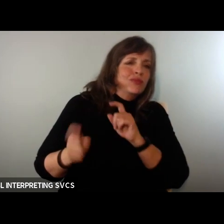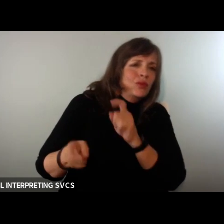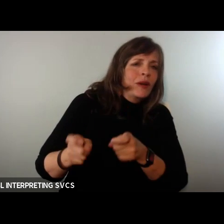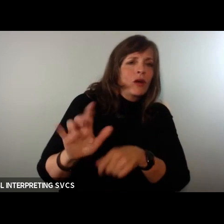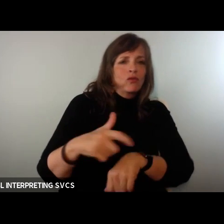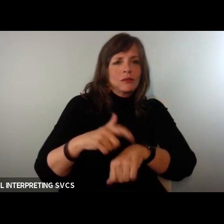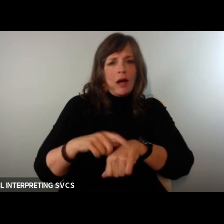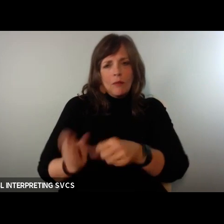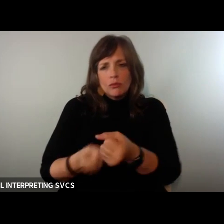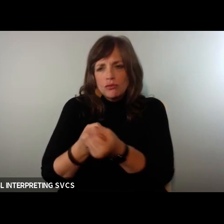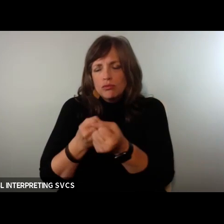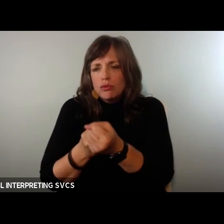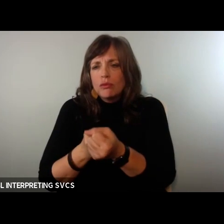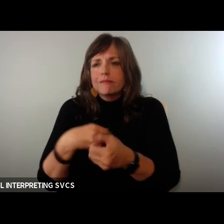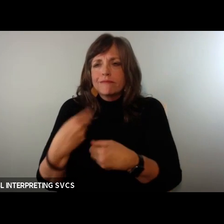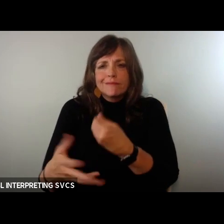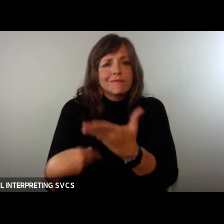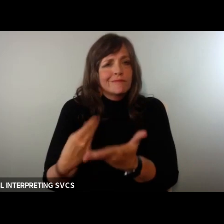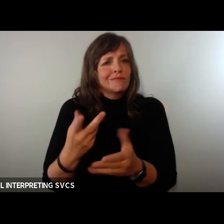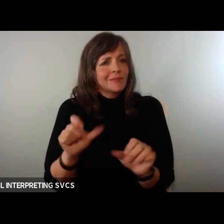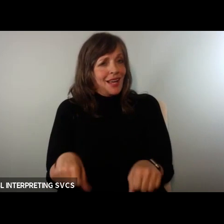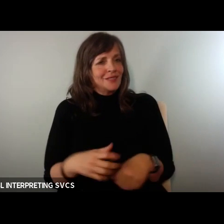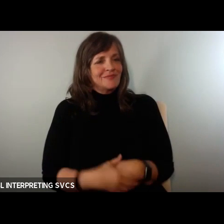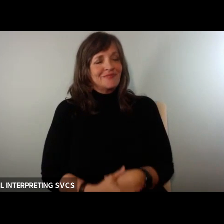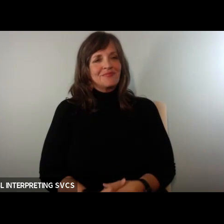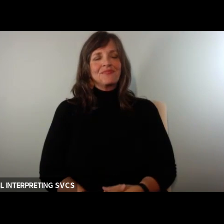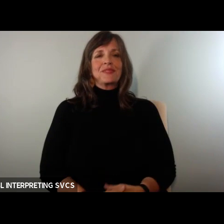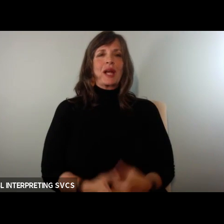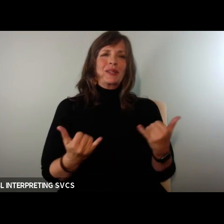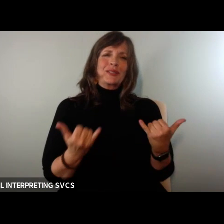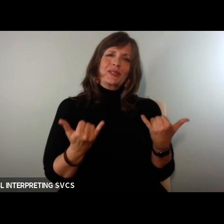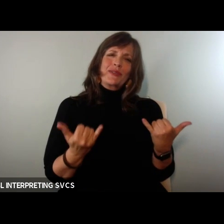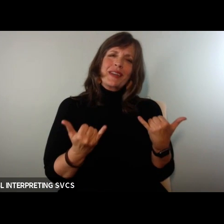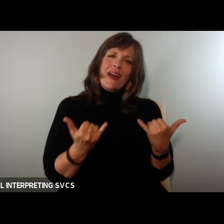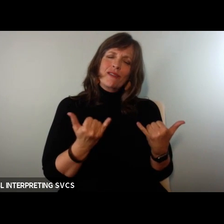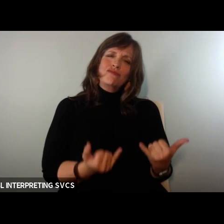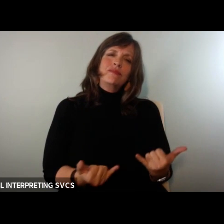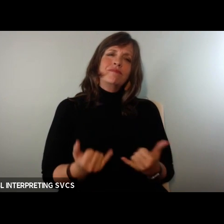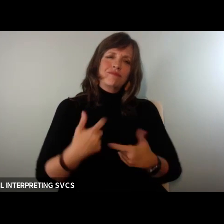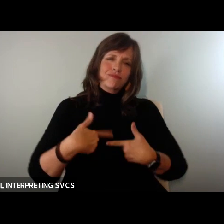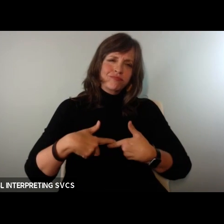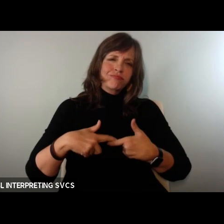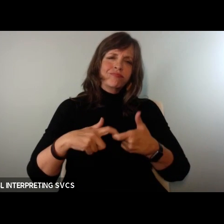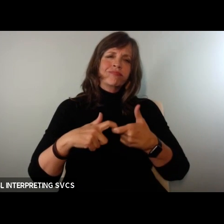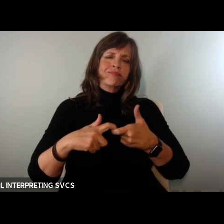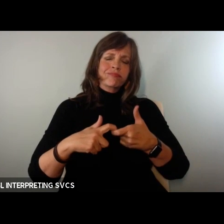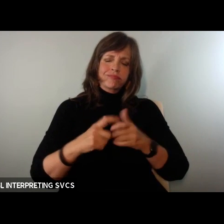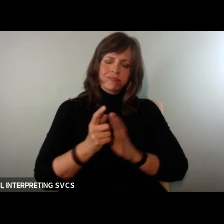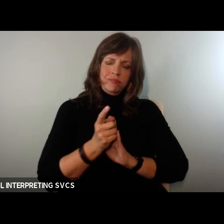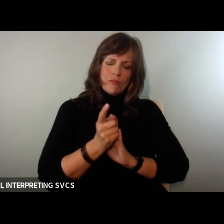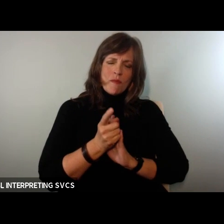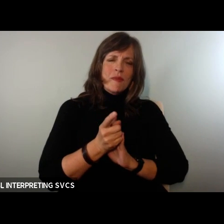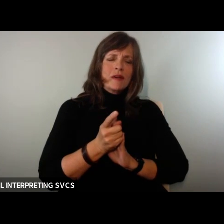So we'll start off reflecting specifically right now. Let's take a moment, disabled freelance artists,